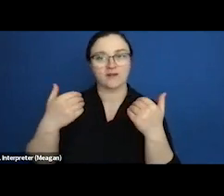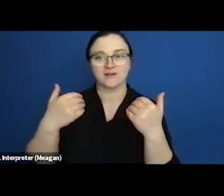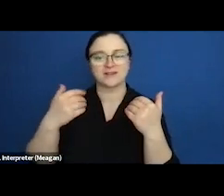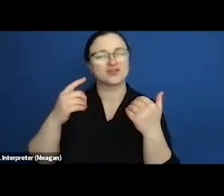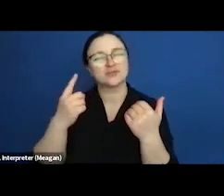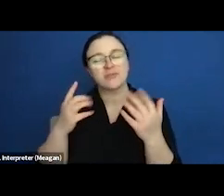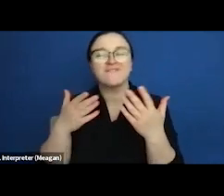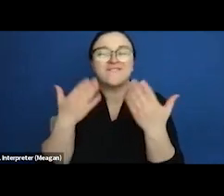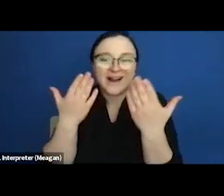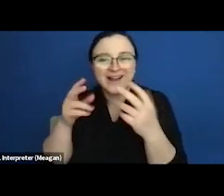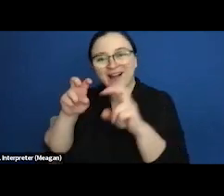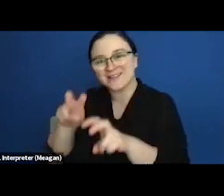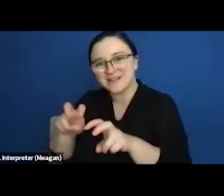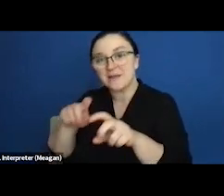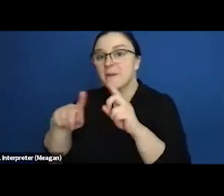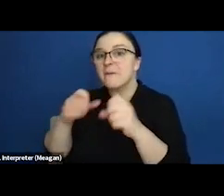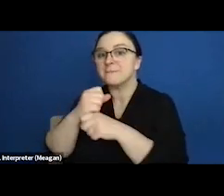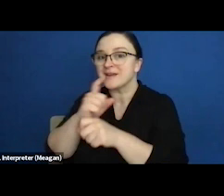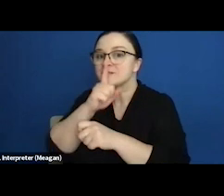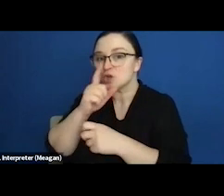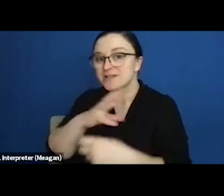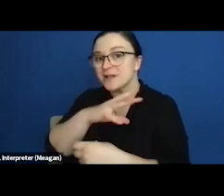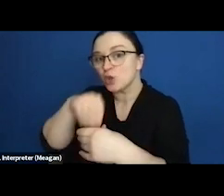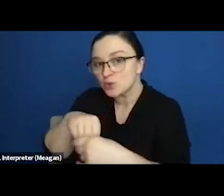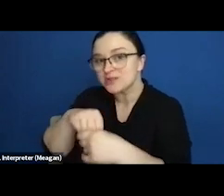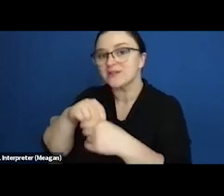but making sure there's inclusiveness in decision-making.